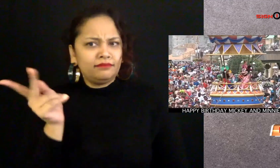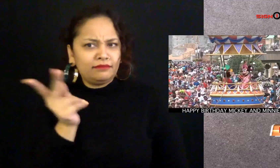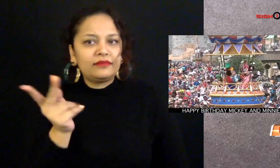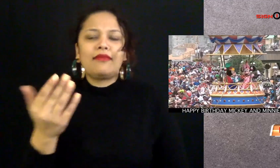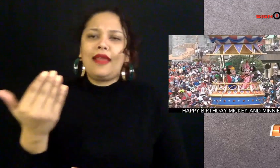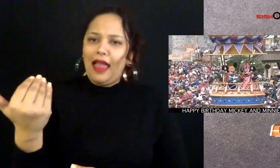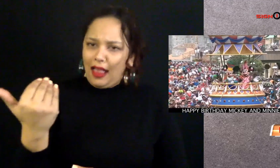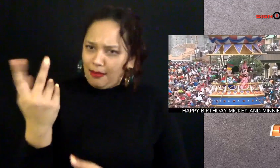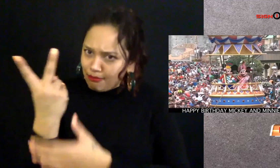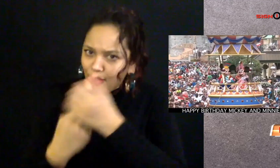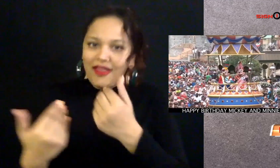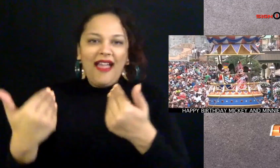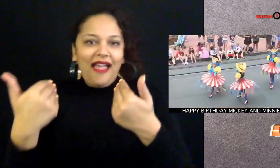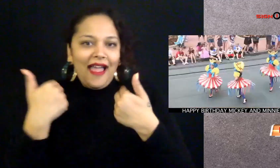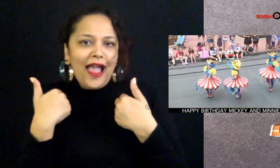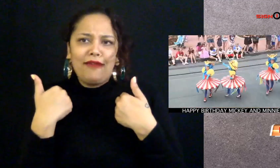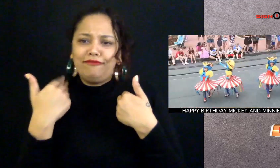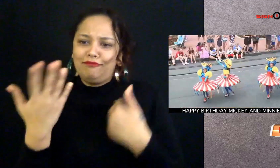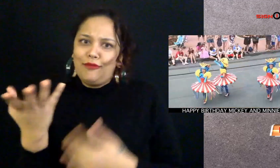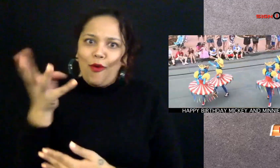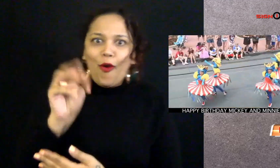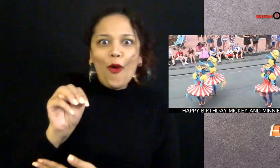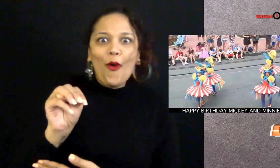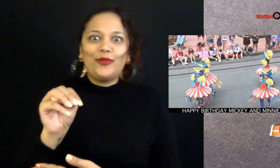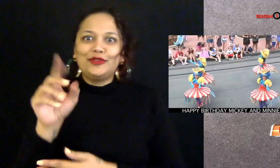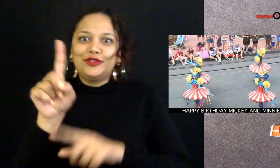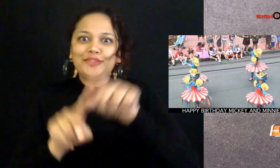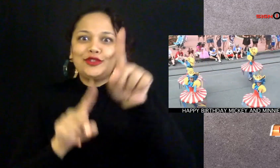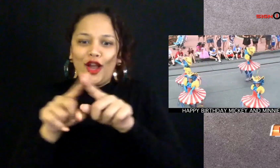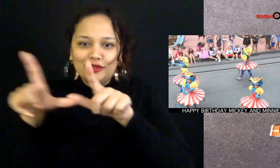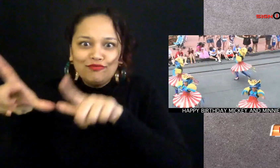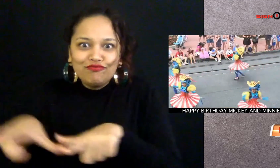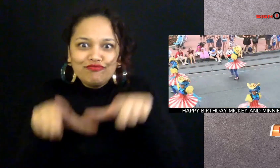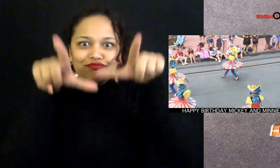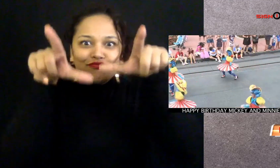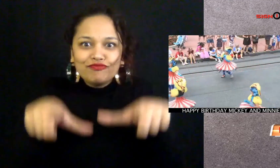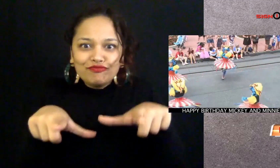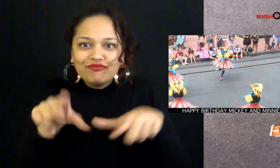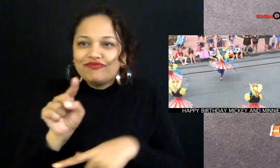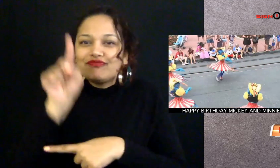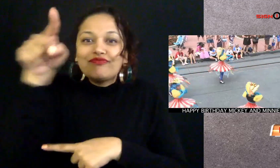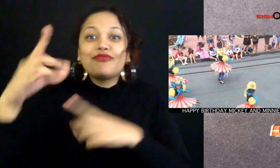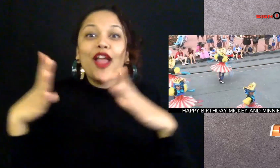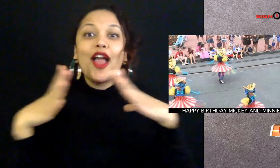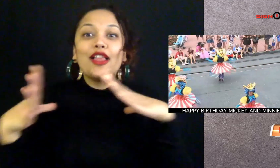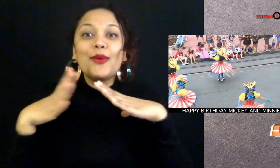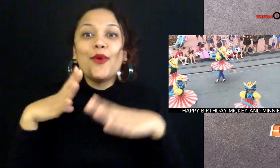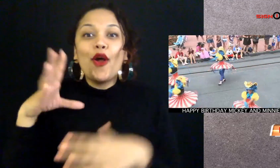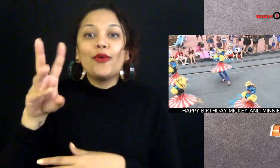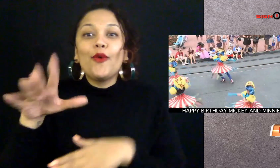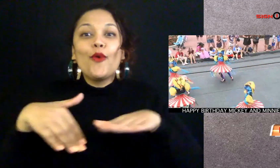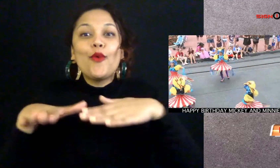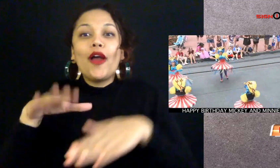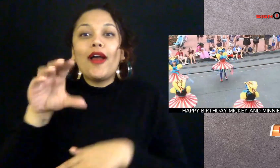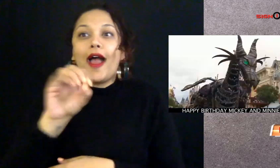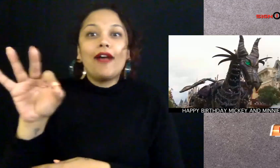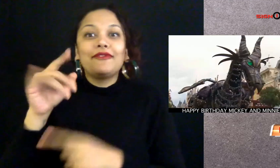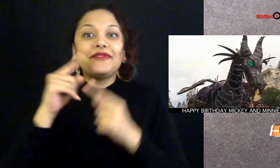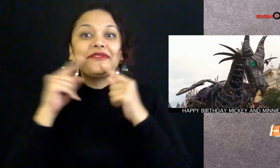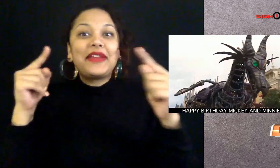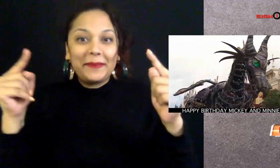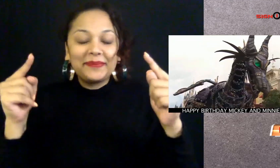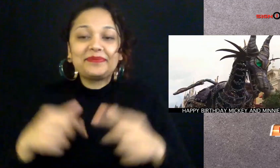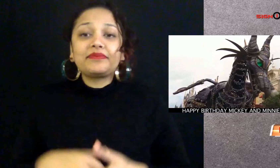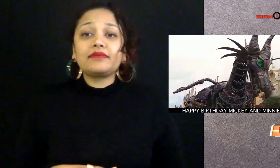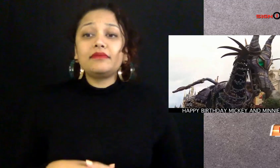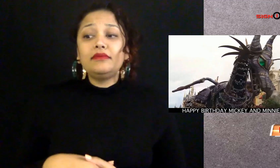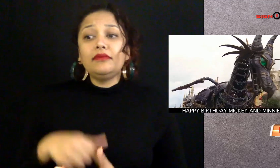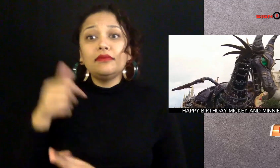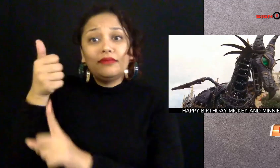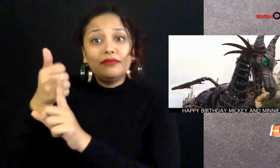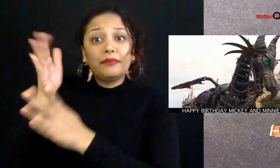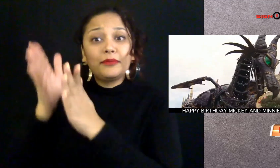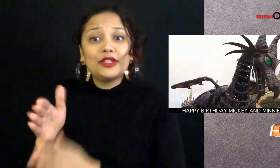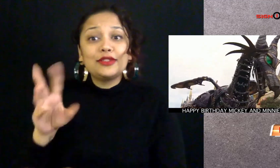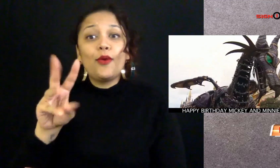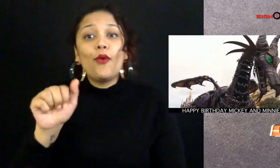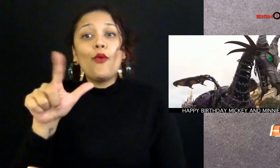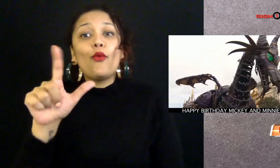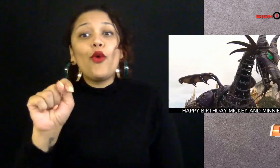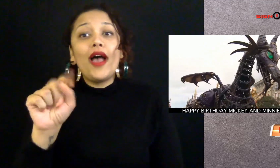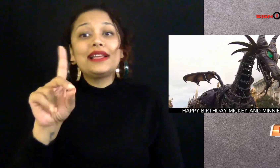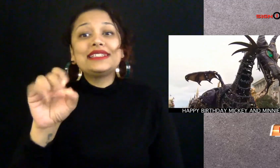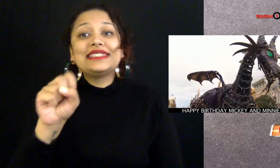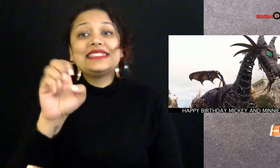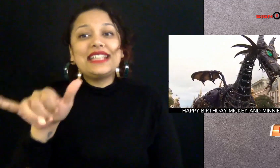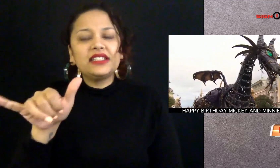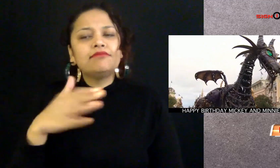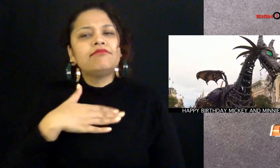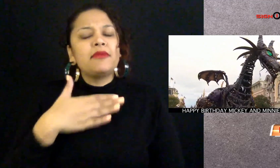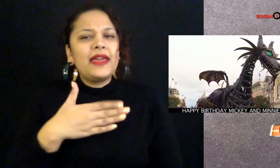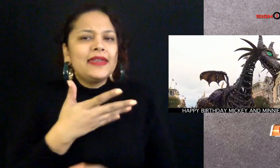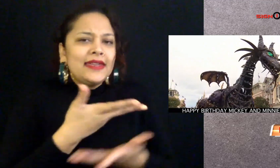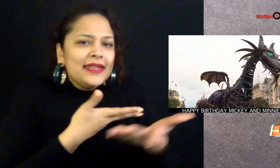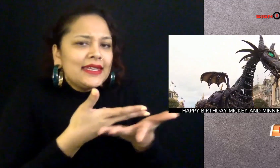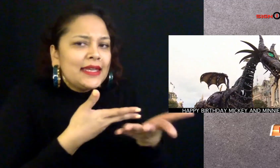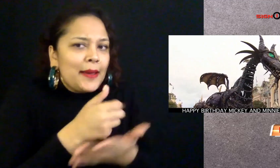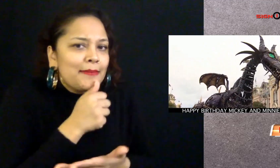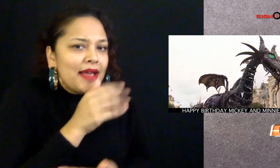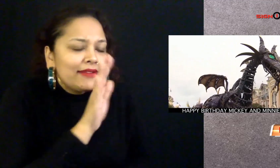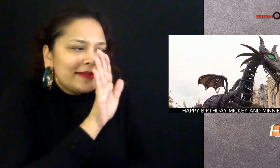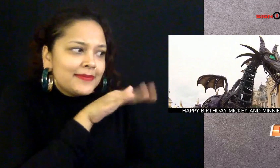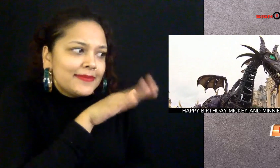fun facts they both have their own star on the Hollywood walk of fame Walt Disney admitted